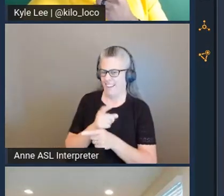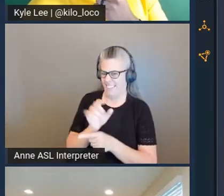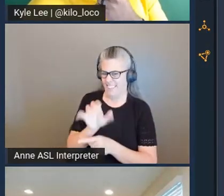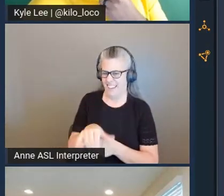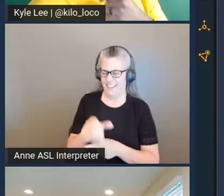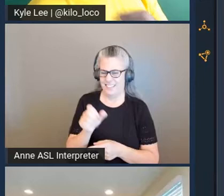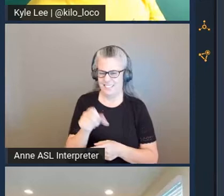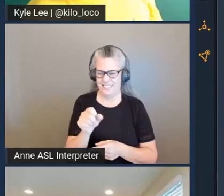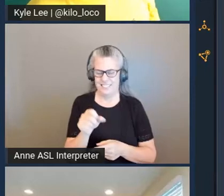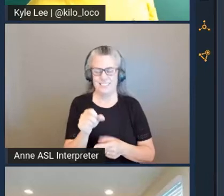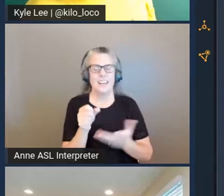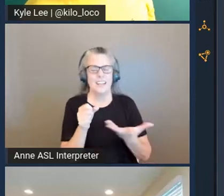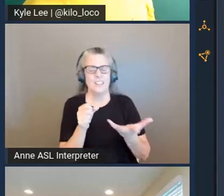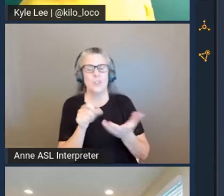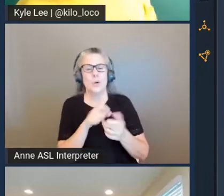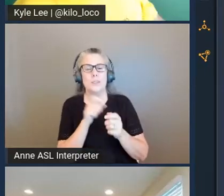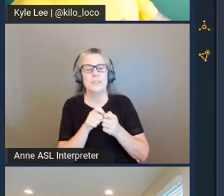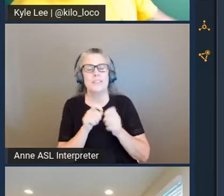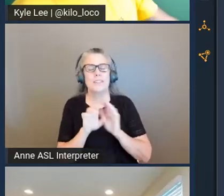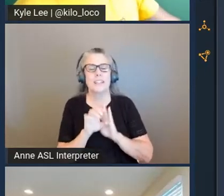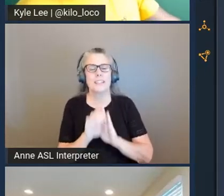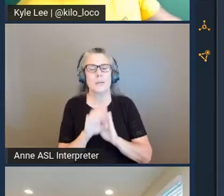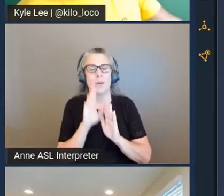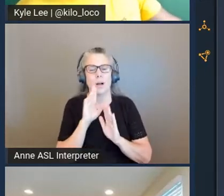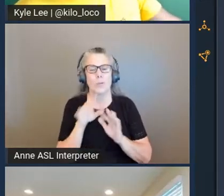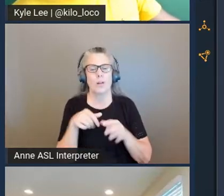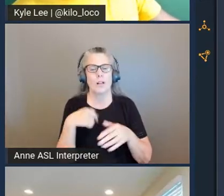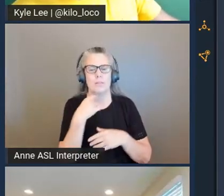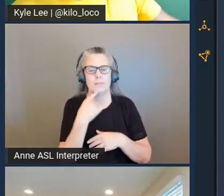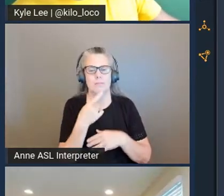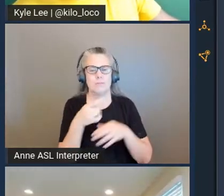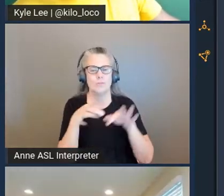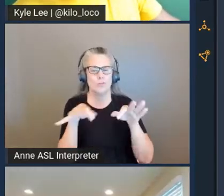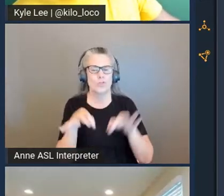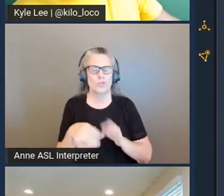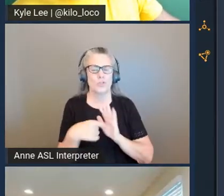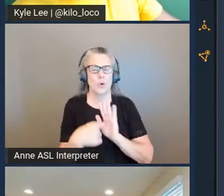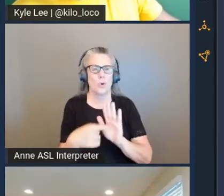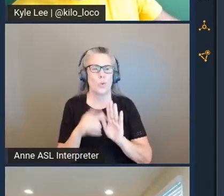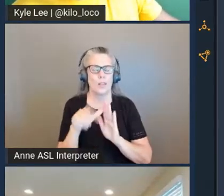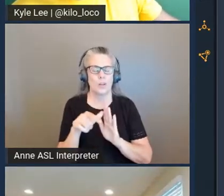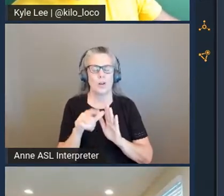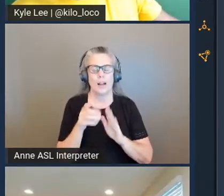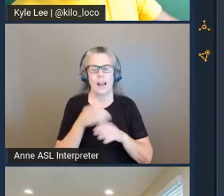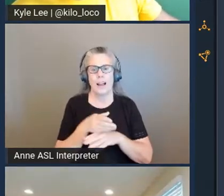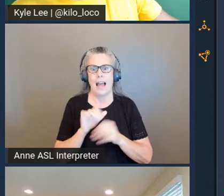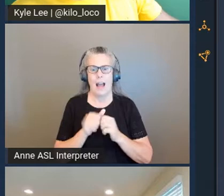as I go along as to how this actually affects productivity. So, what we're trying to do here is